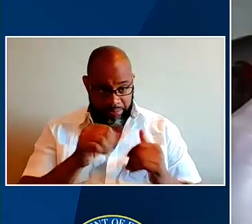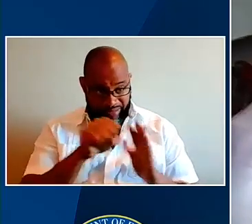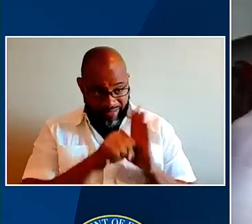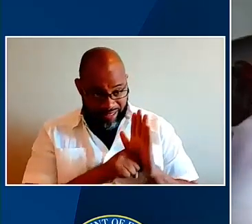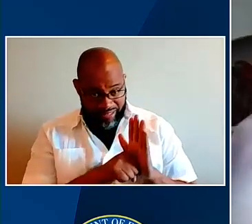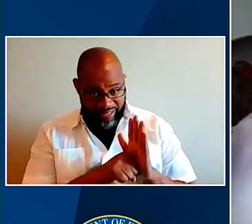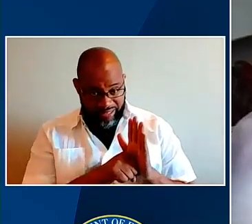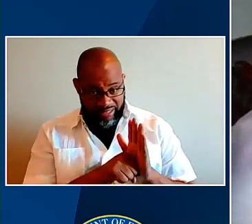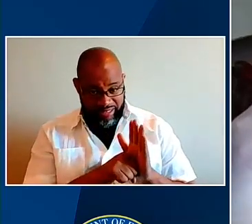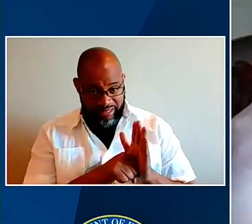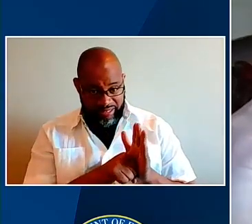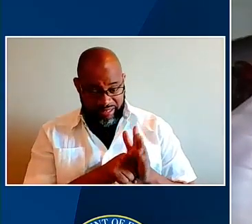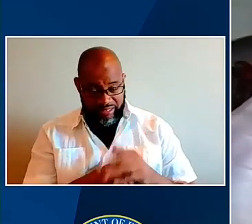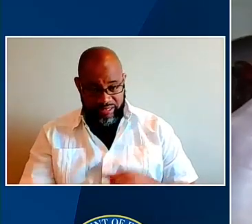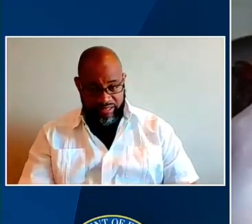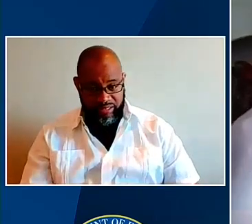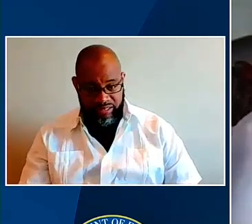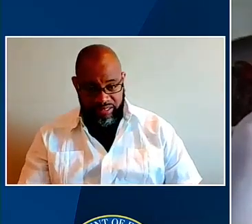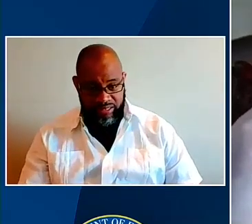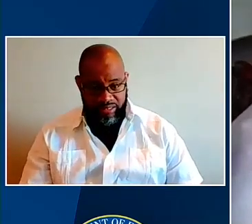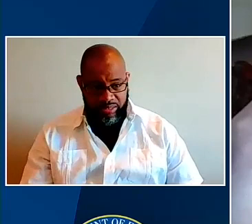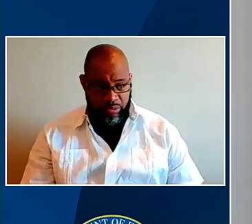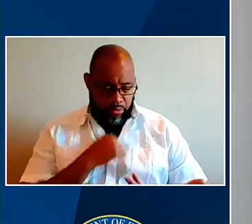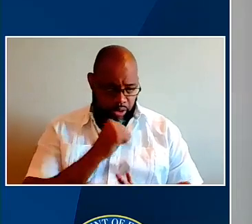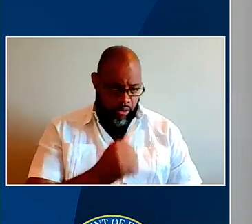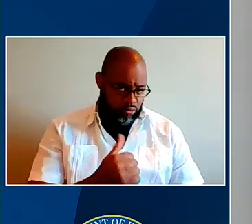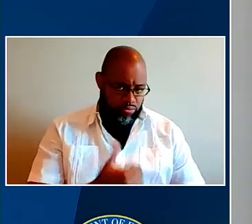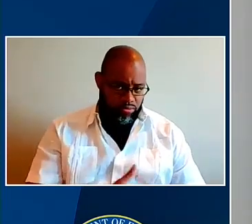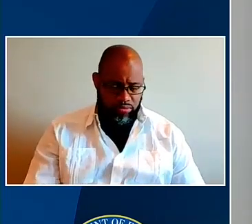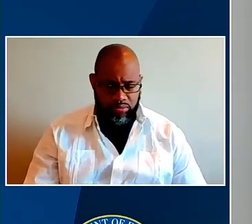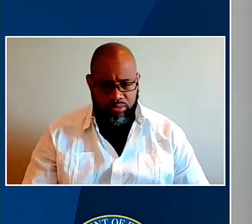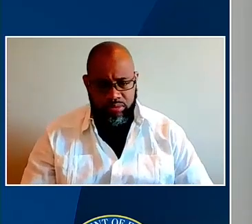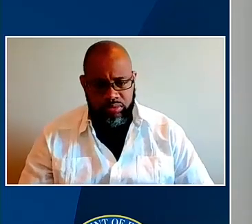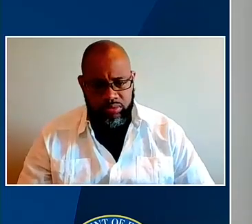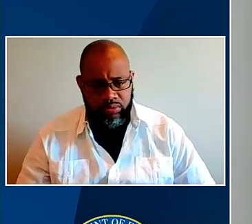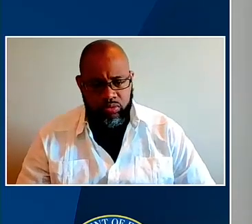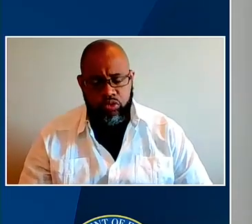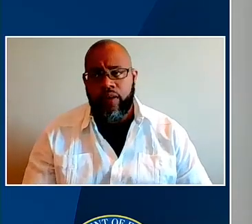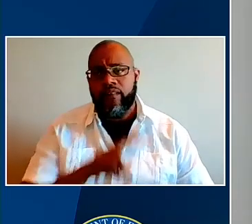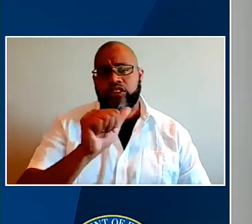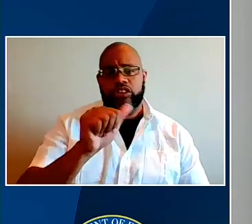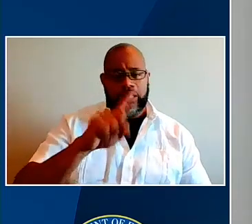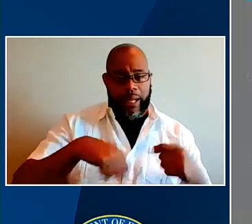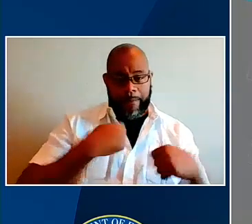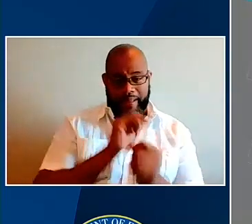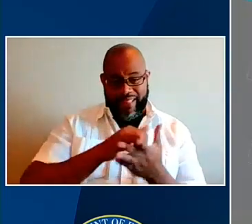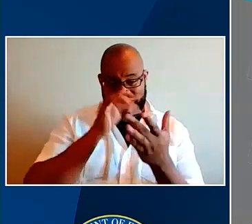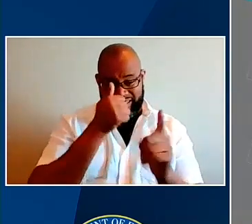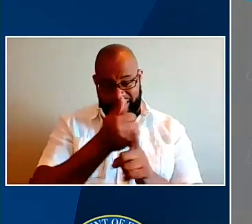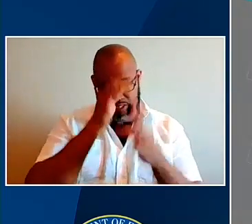No, we don't. So Virginia can't make that self-determination to handle it in that